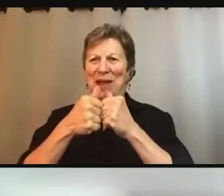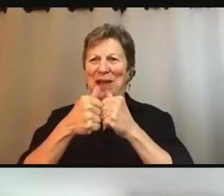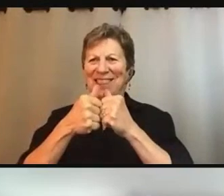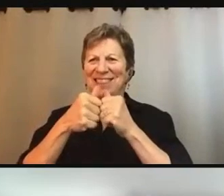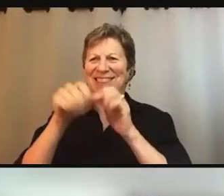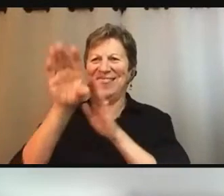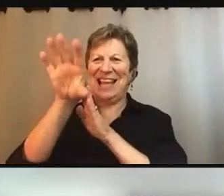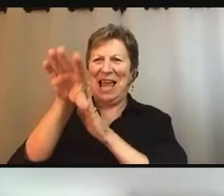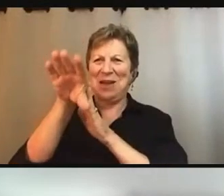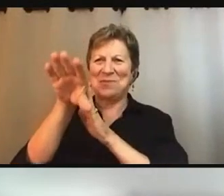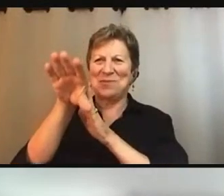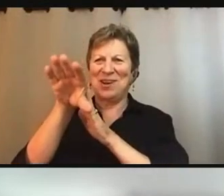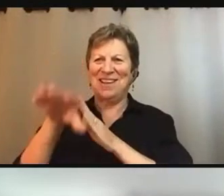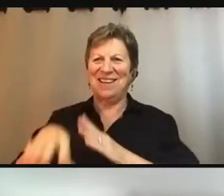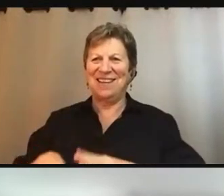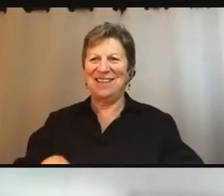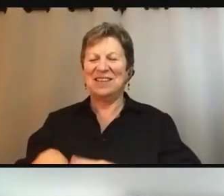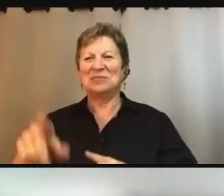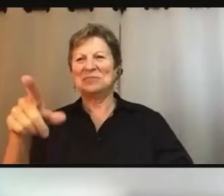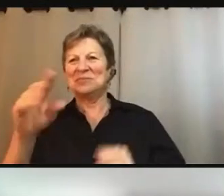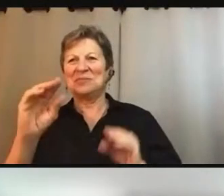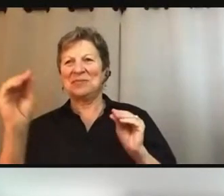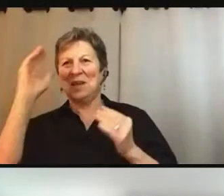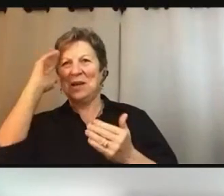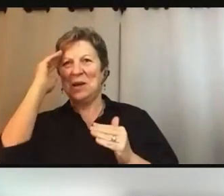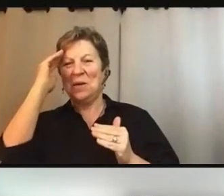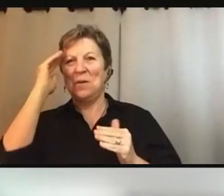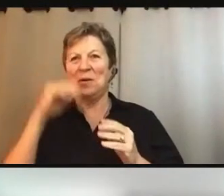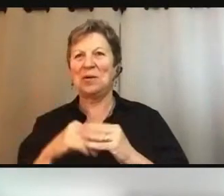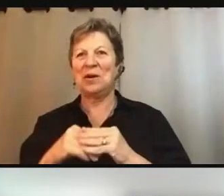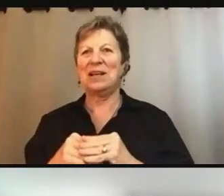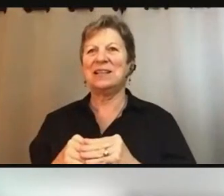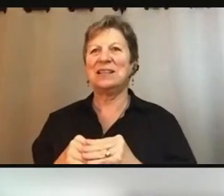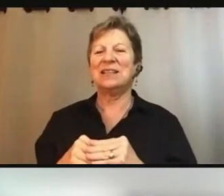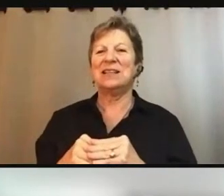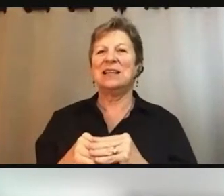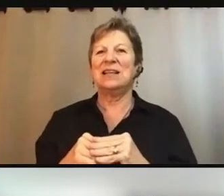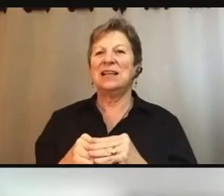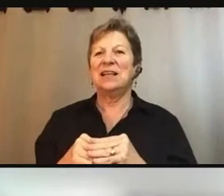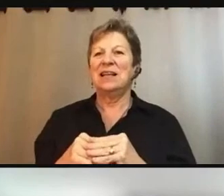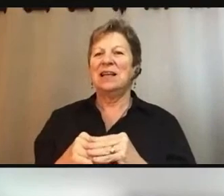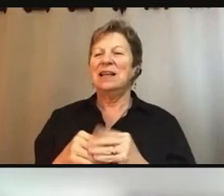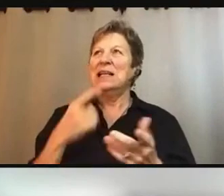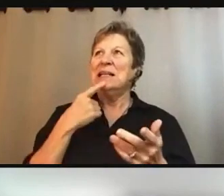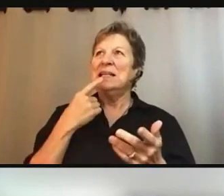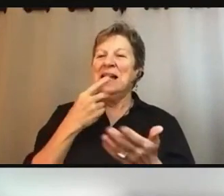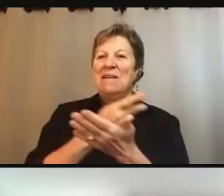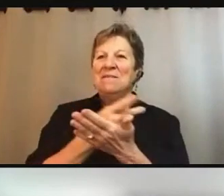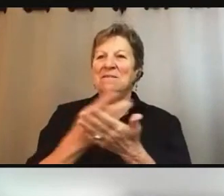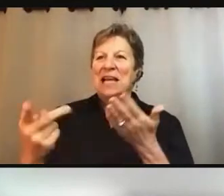ZOOM I WAS CARRYING BIG ISSUES